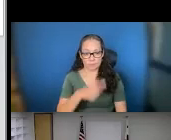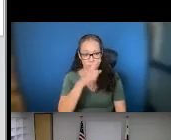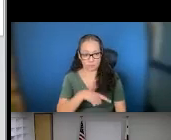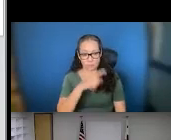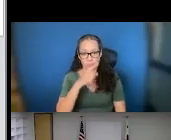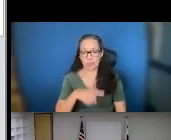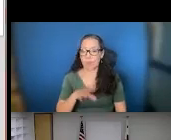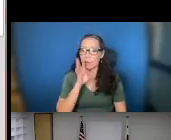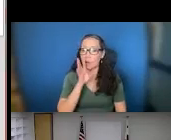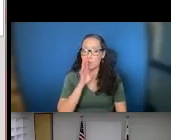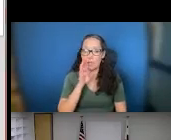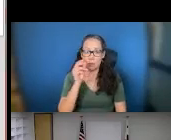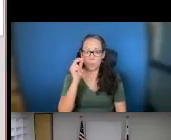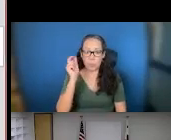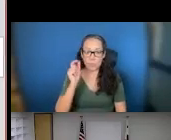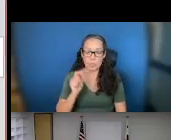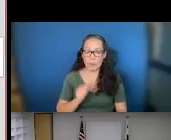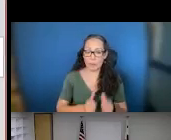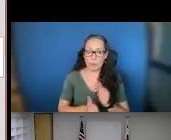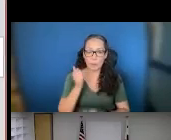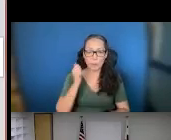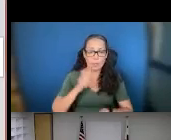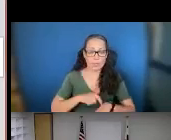to talk through quickly we're going to spend most of the time on the business plan recommendations